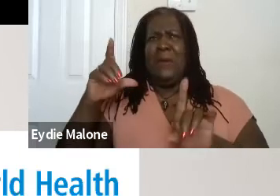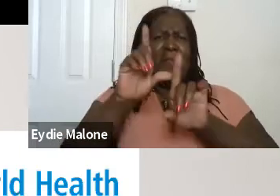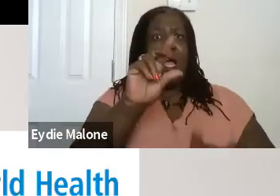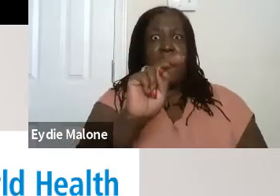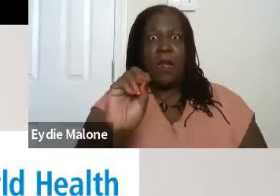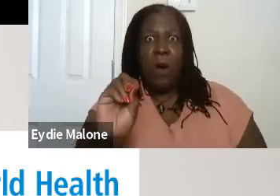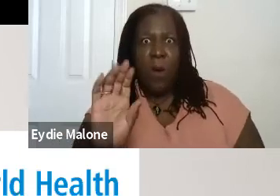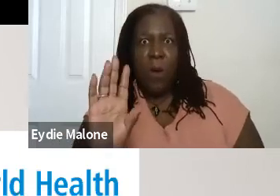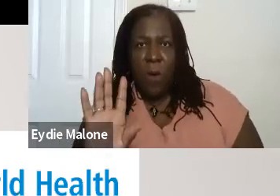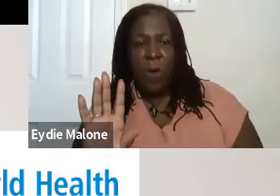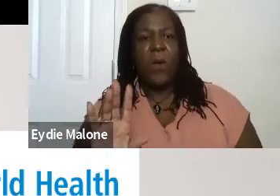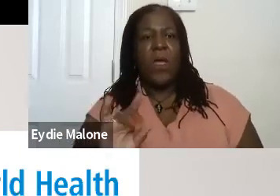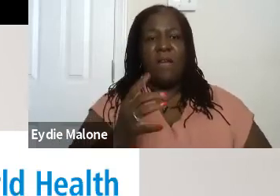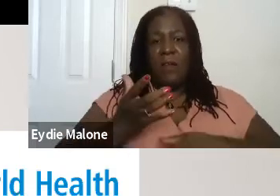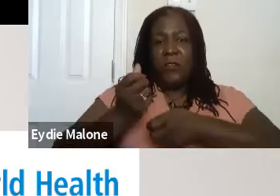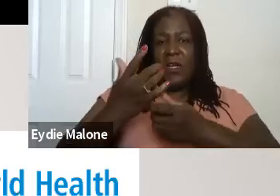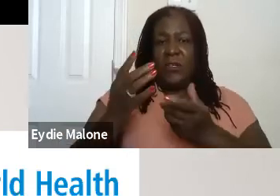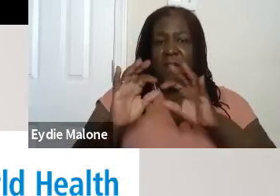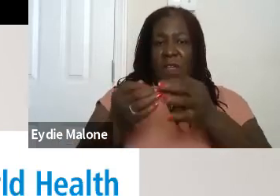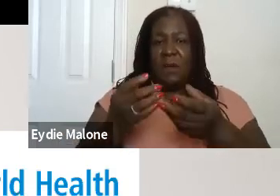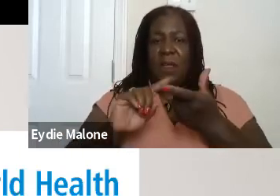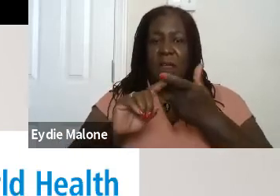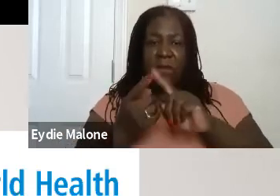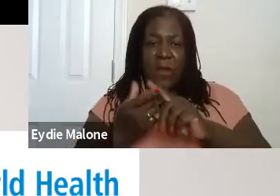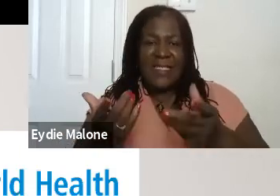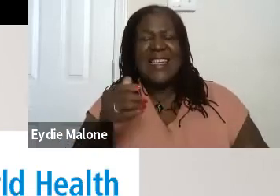Should you trust your family and friends? Yes, but let me add the codicil there are